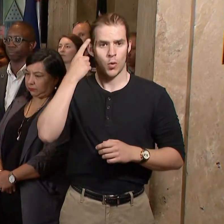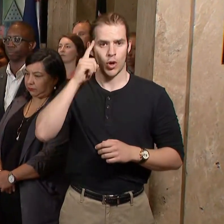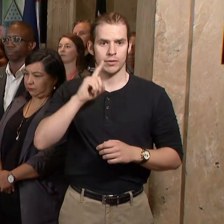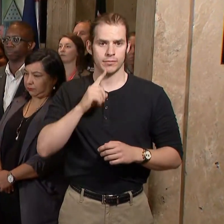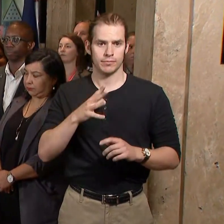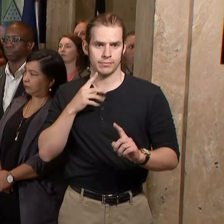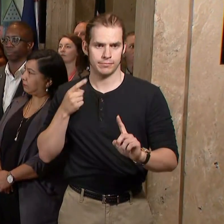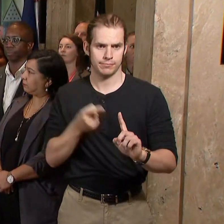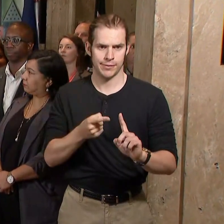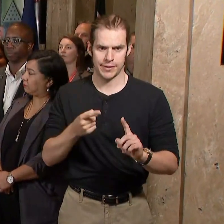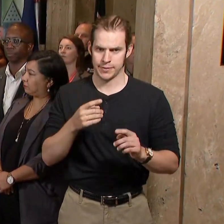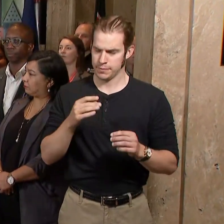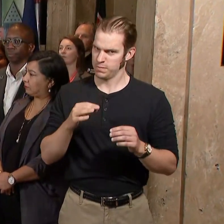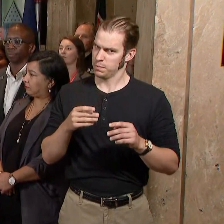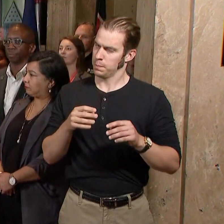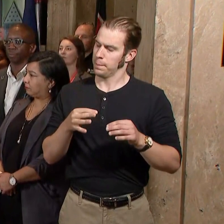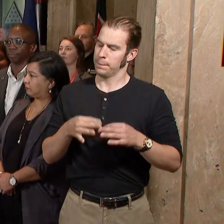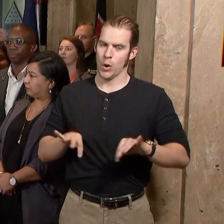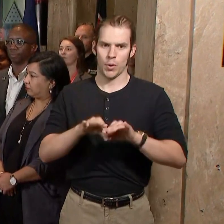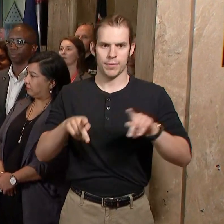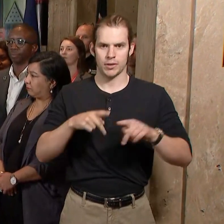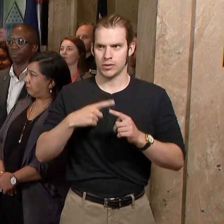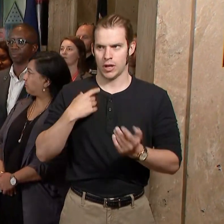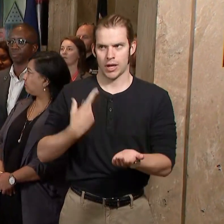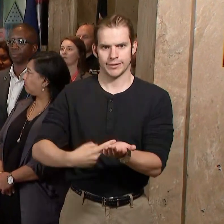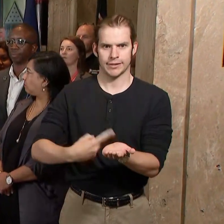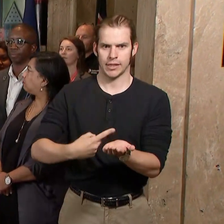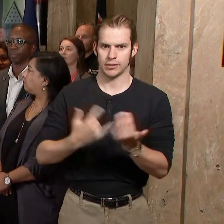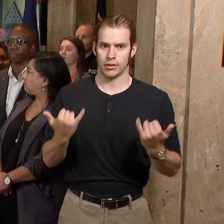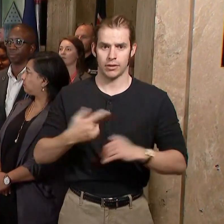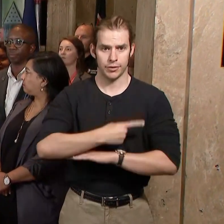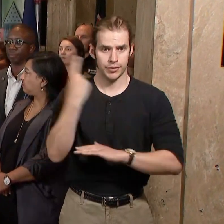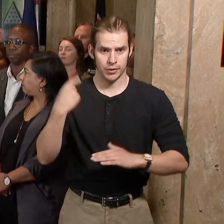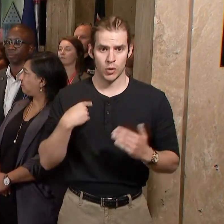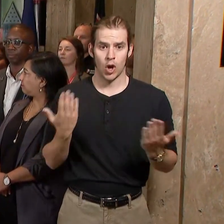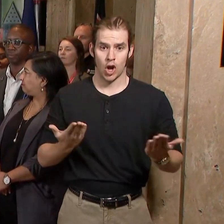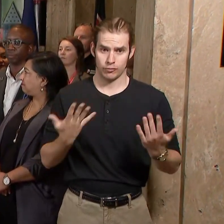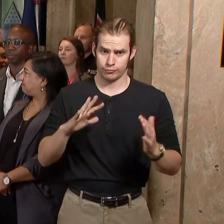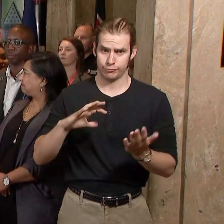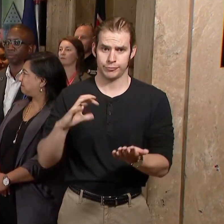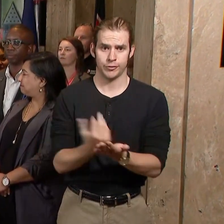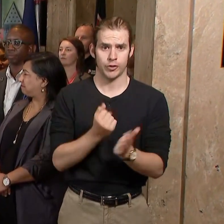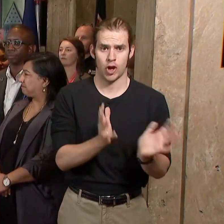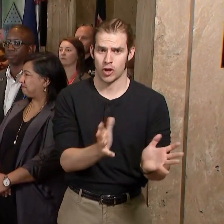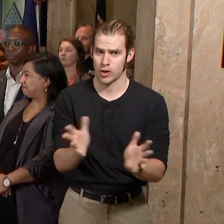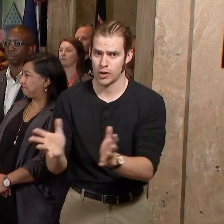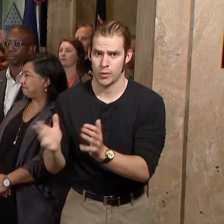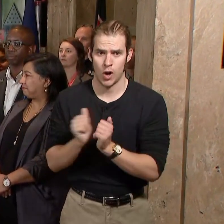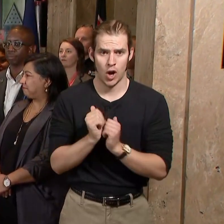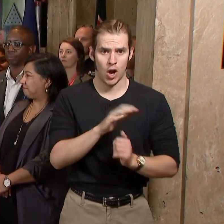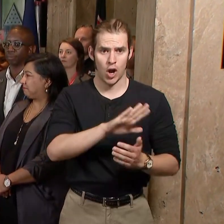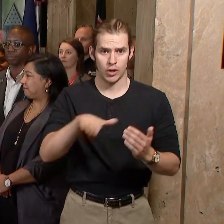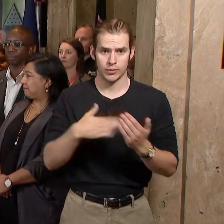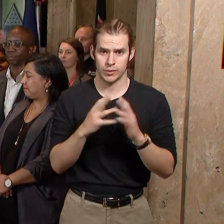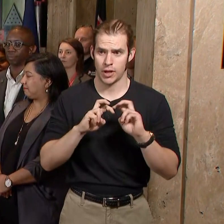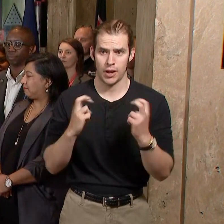We've had the chance to visit with all the City Council members who have been, I know, talking about the importance of this issue in their communities,